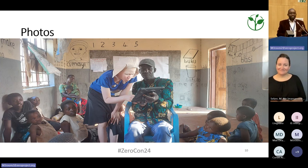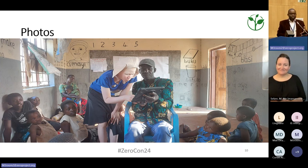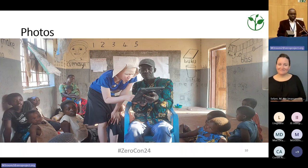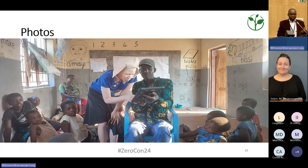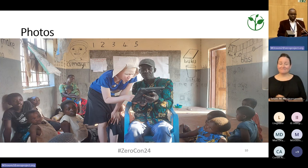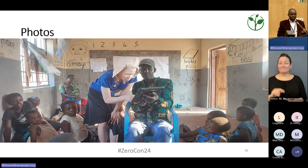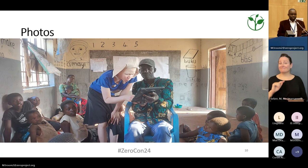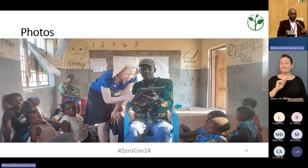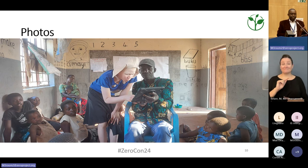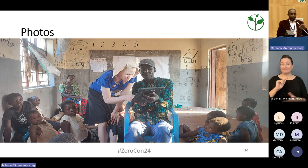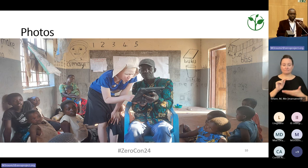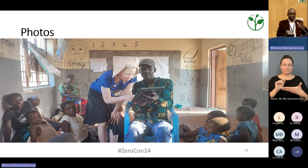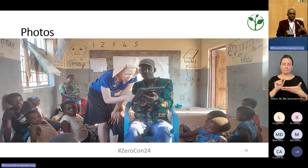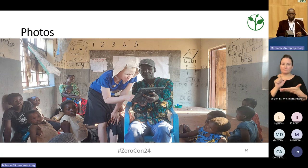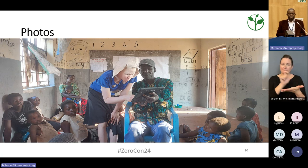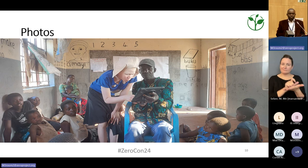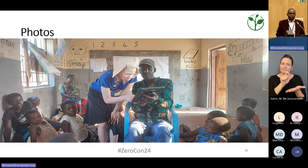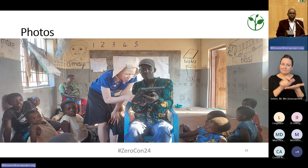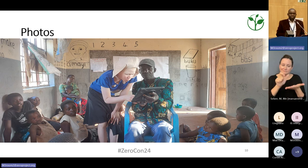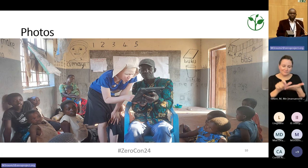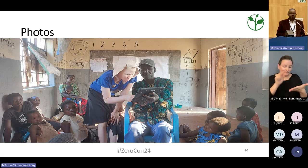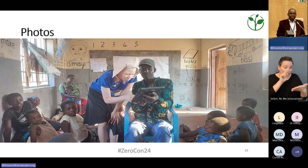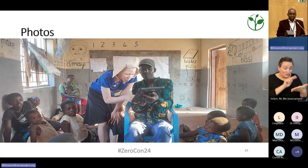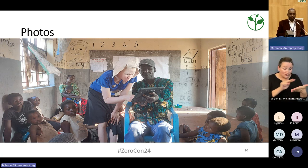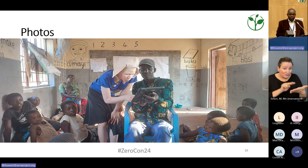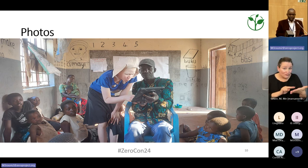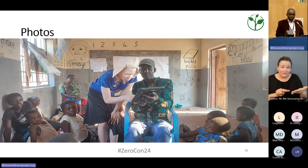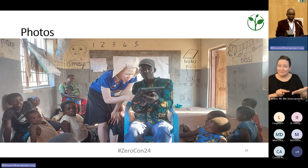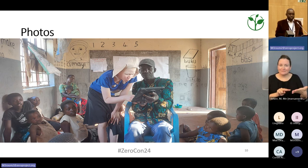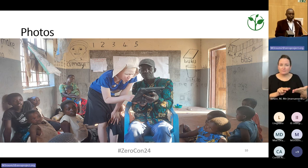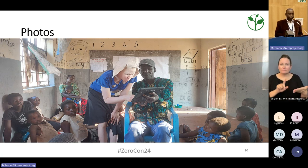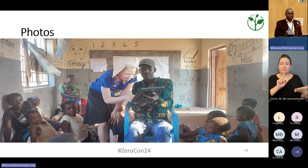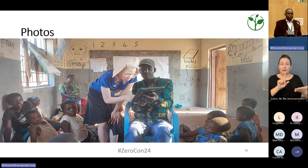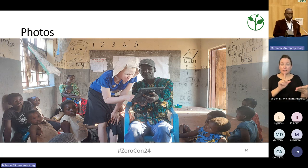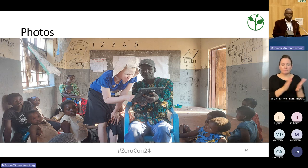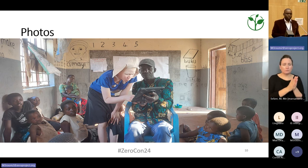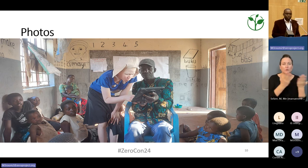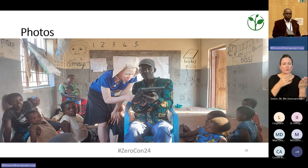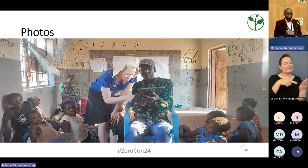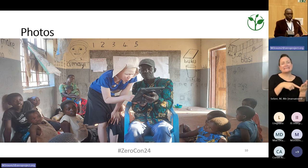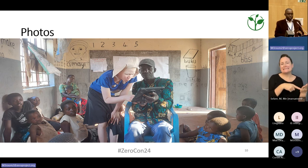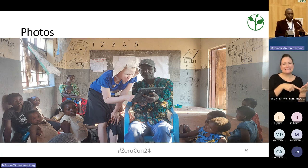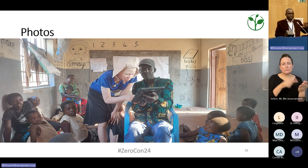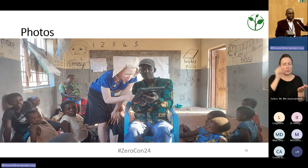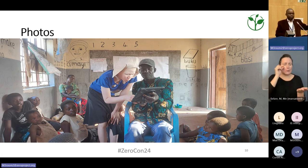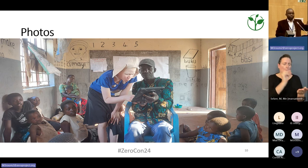text. The digital content is very easy for her so she is able to read at the reading clubs,